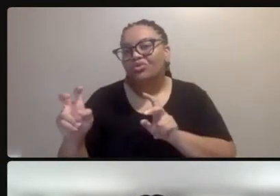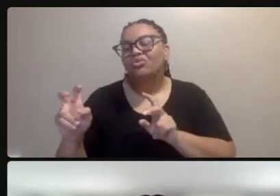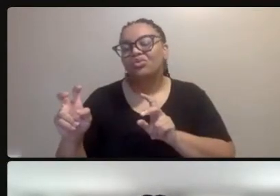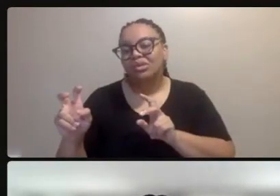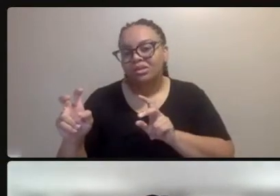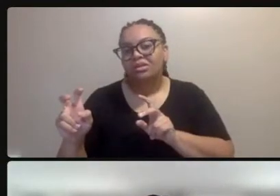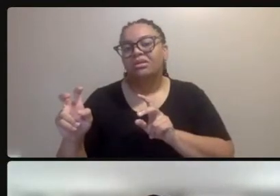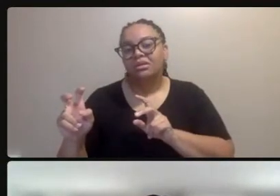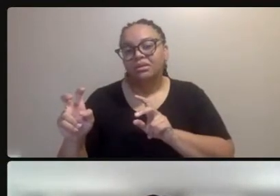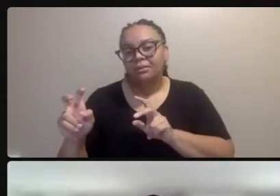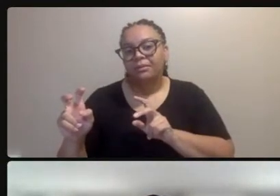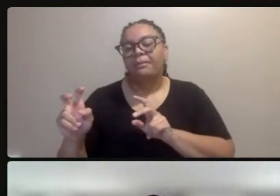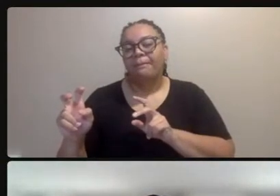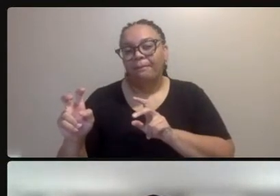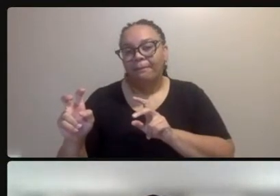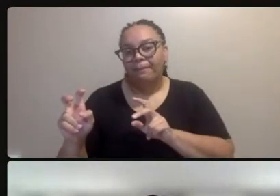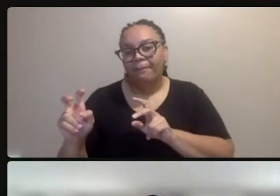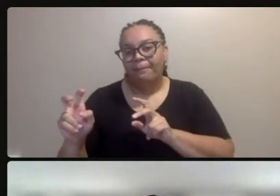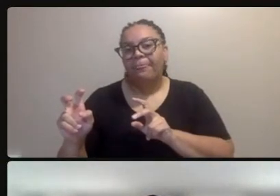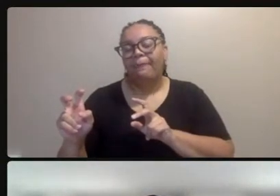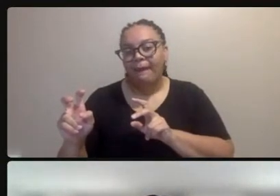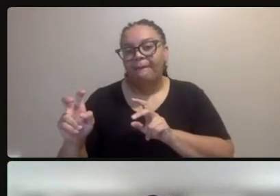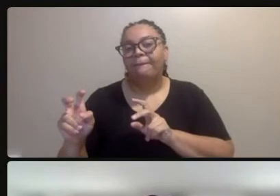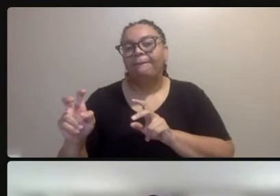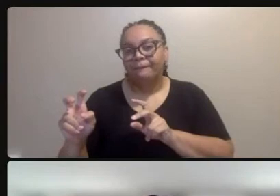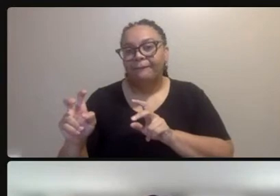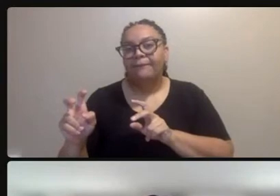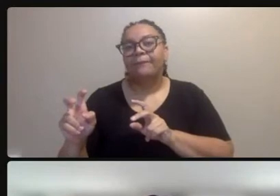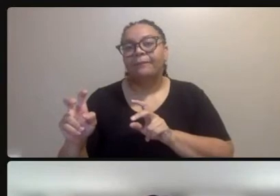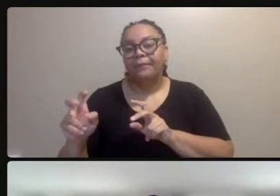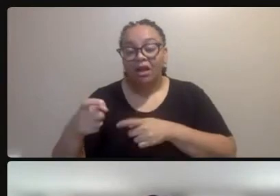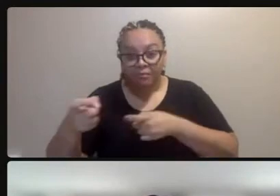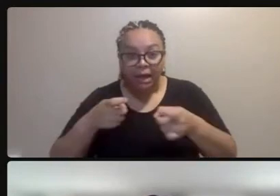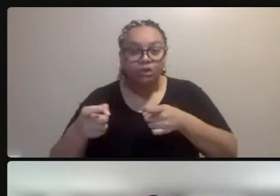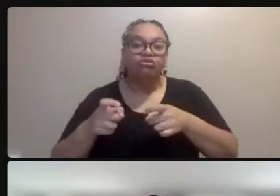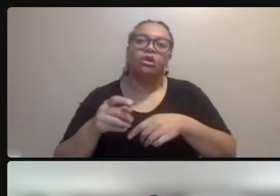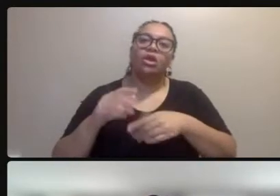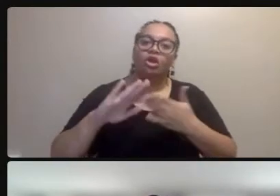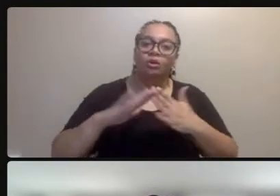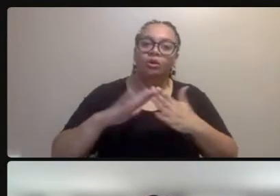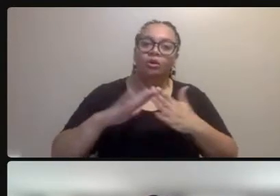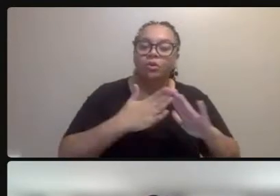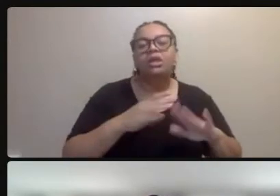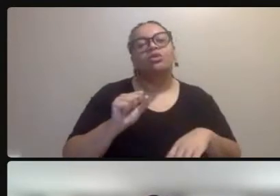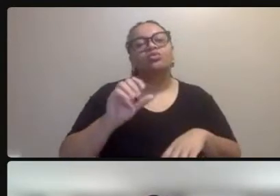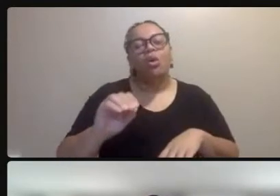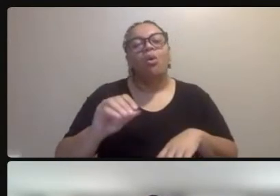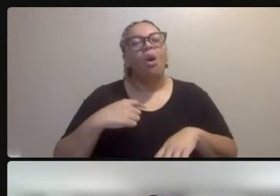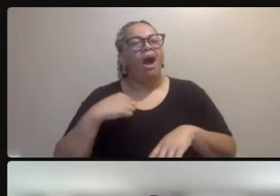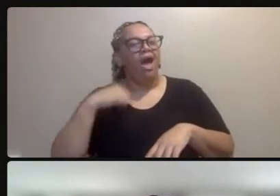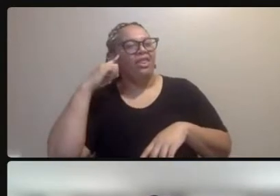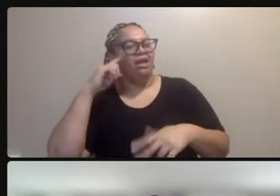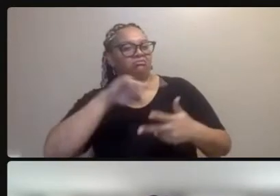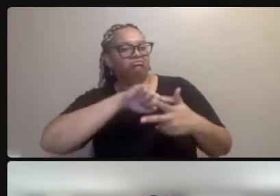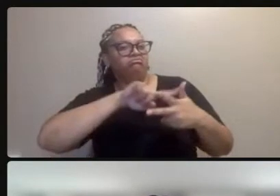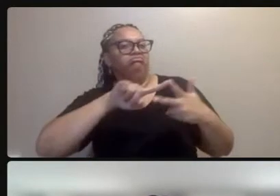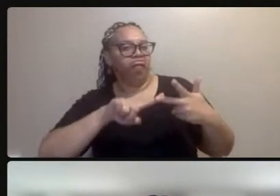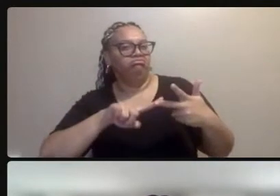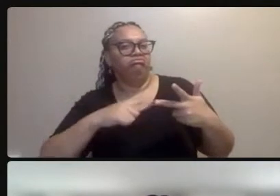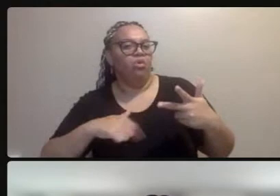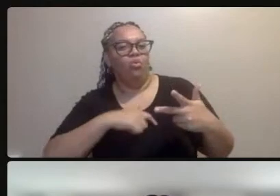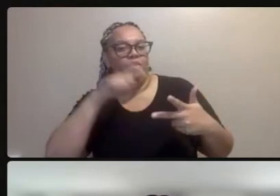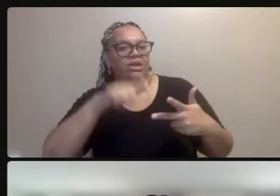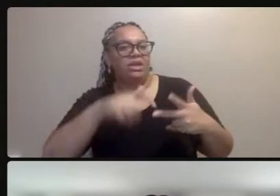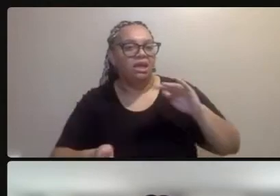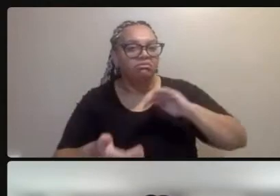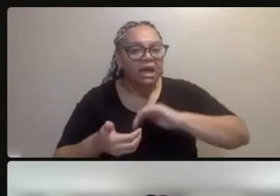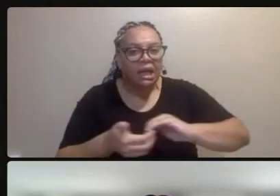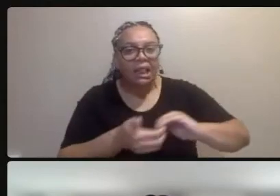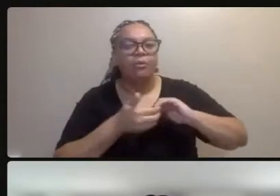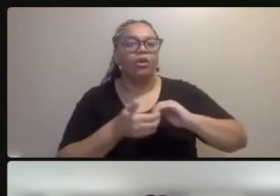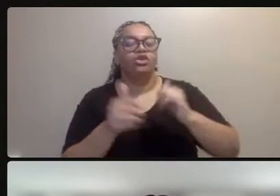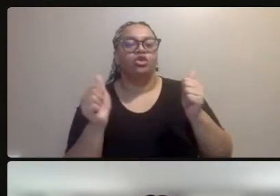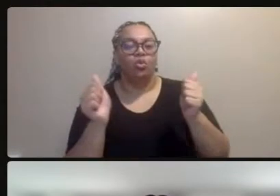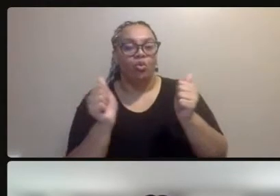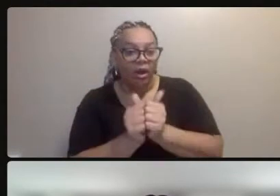TO THE STUDENTS AND WOULD MAKE